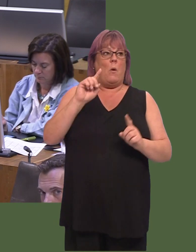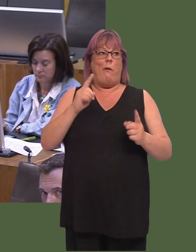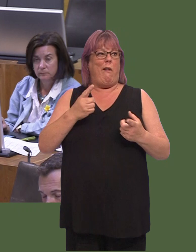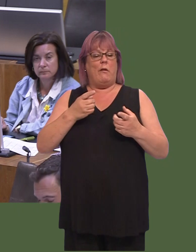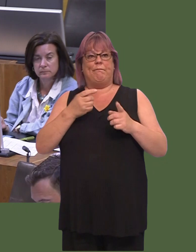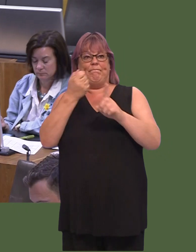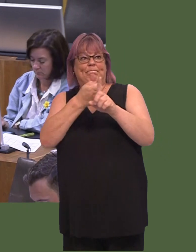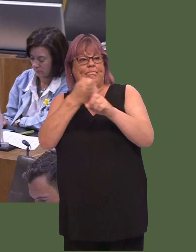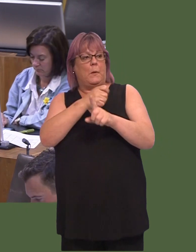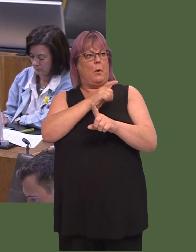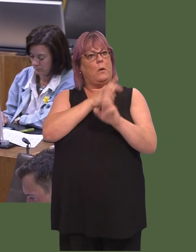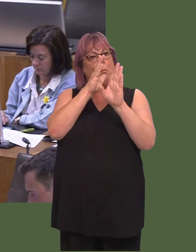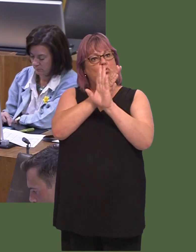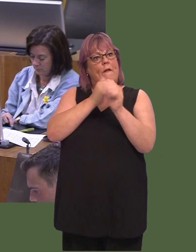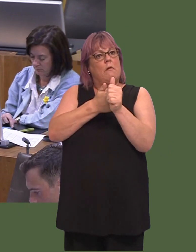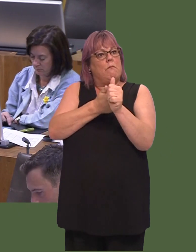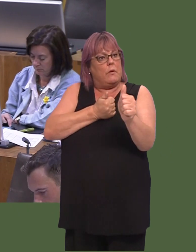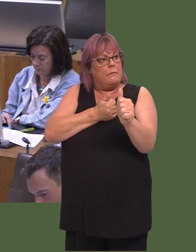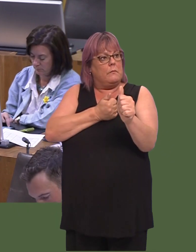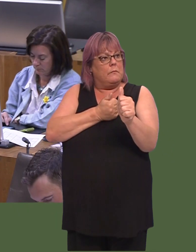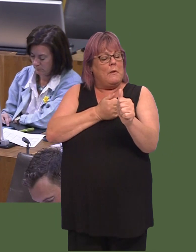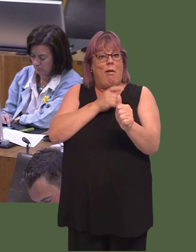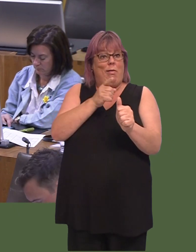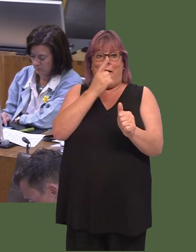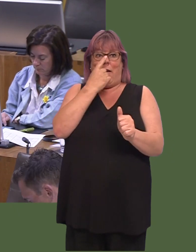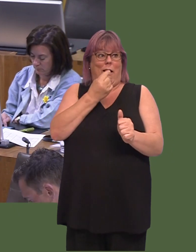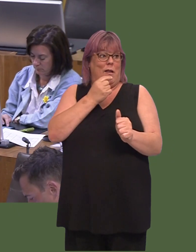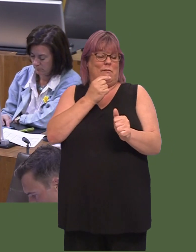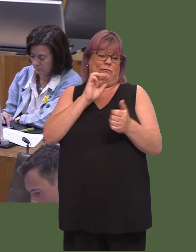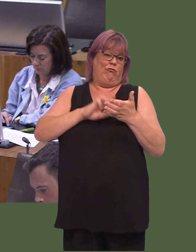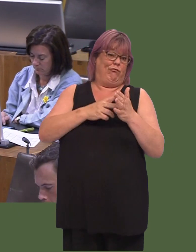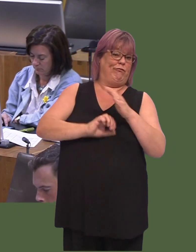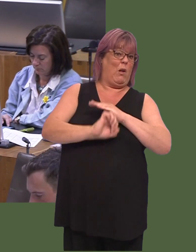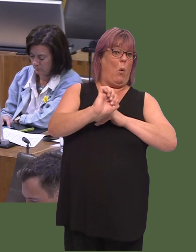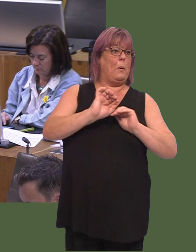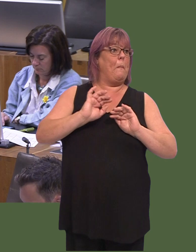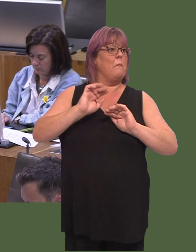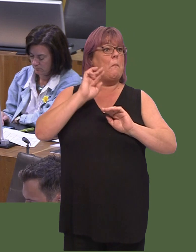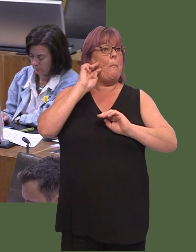nothing about, because the private companies, apart from the subsidised services, can do pretty much as they want.